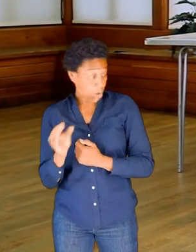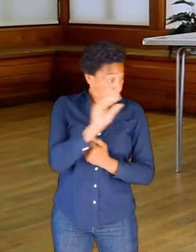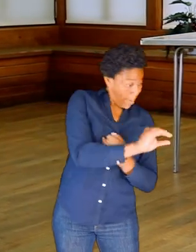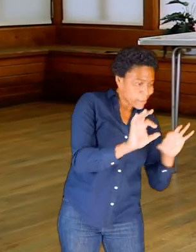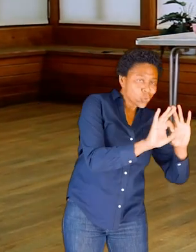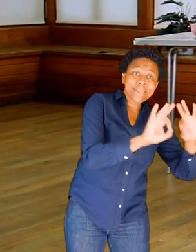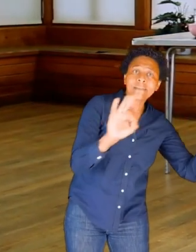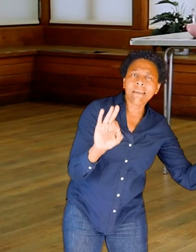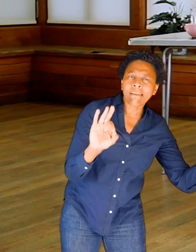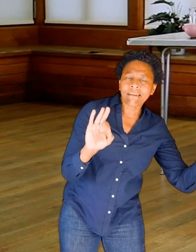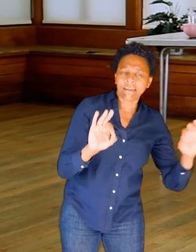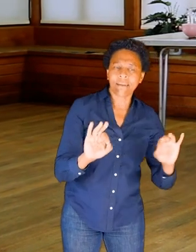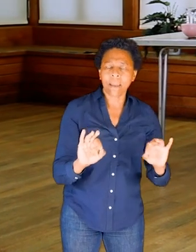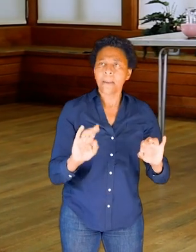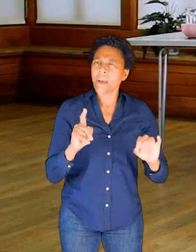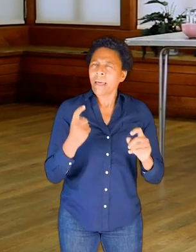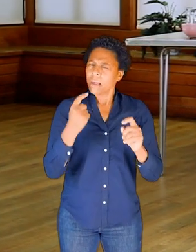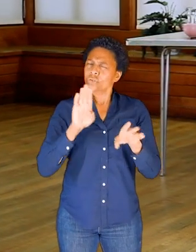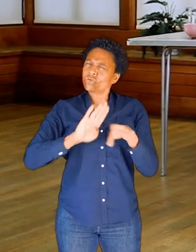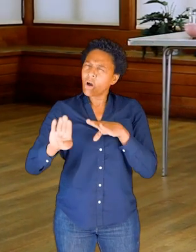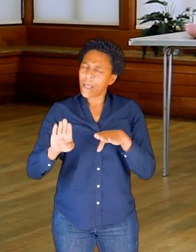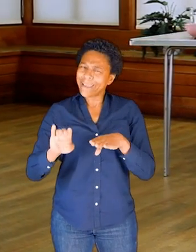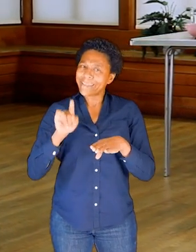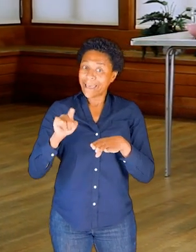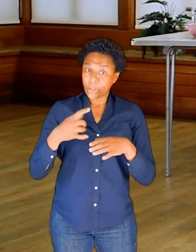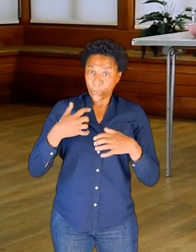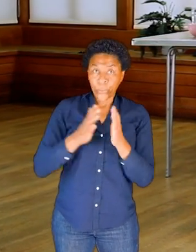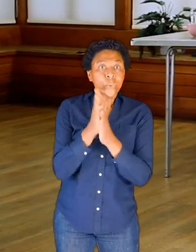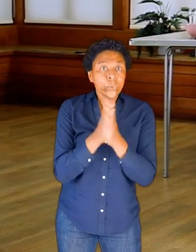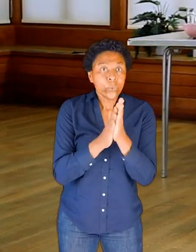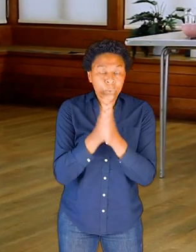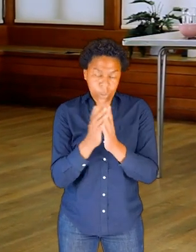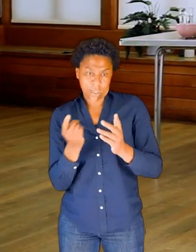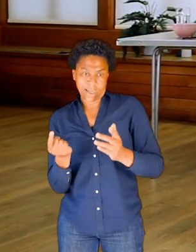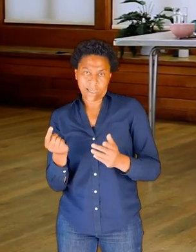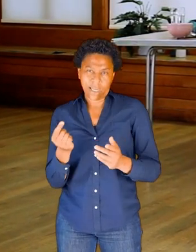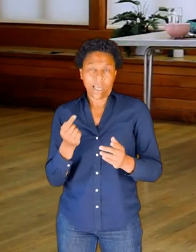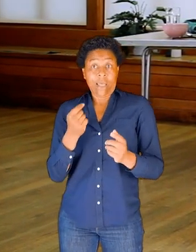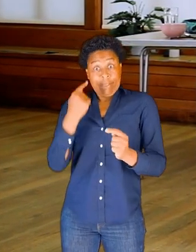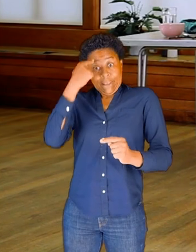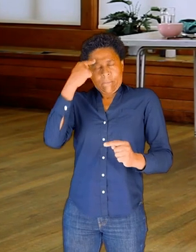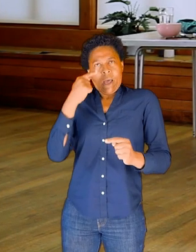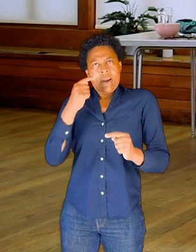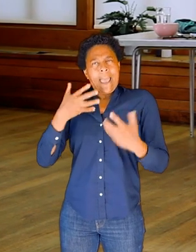But just seeing if you can bring that energy of cutting or slicing through space.